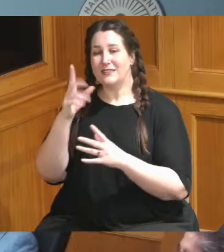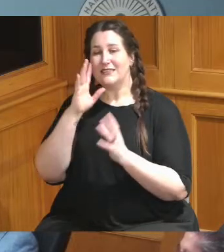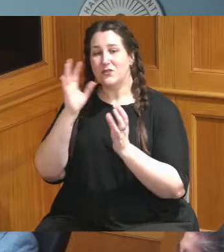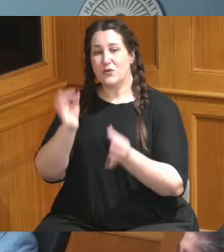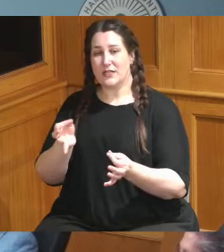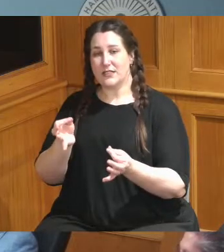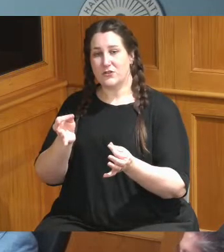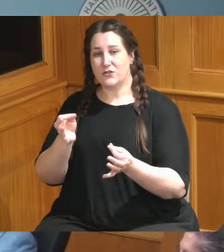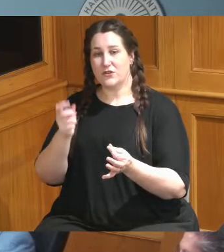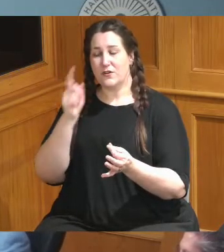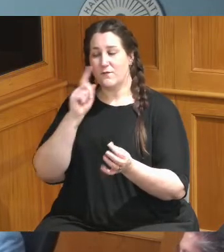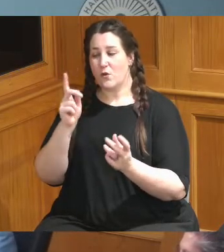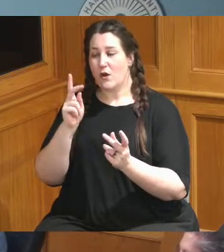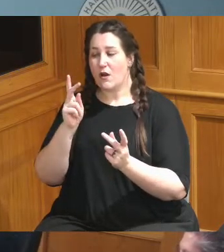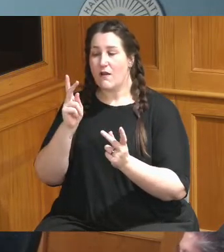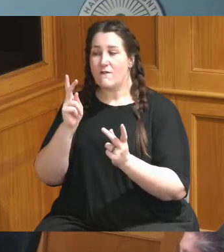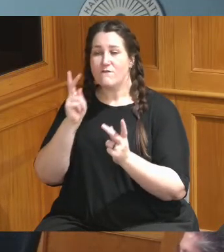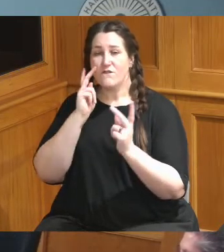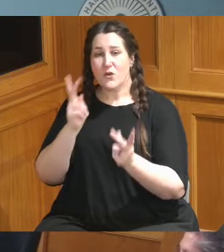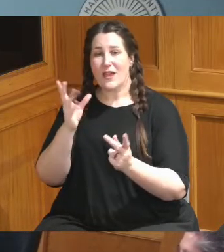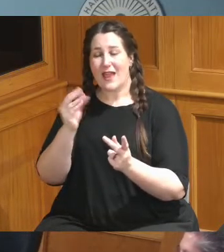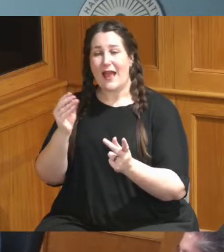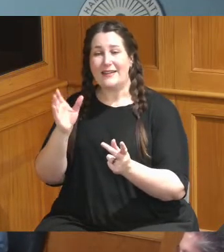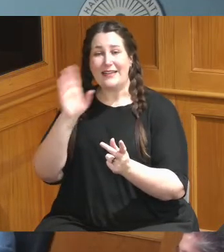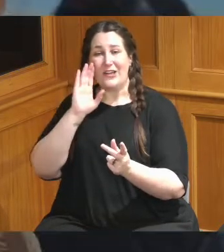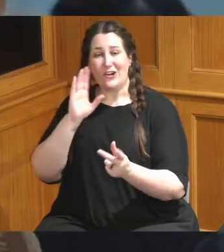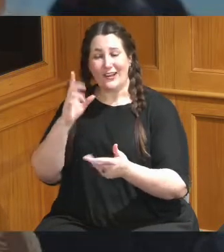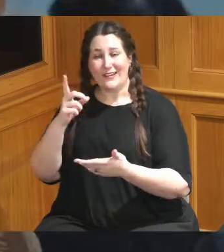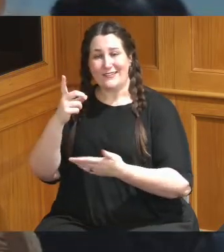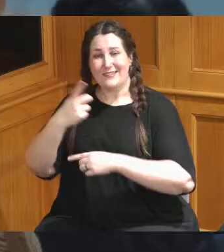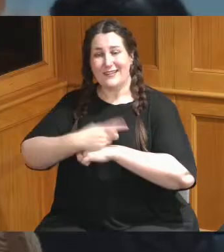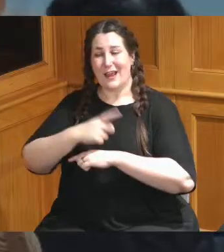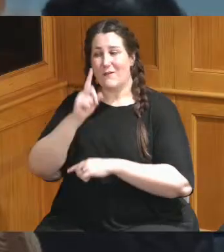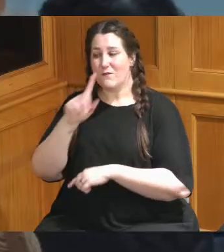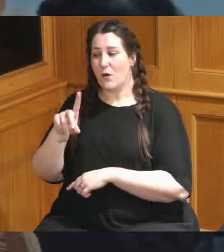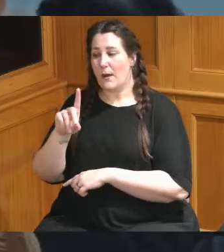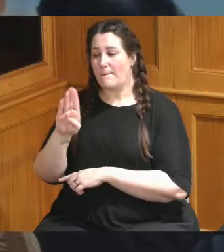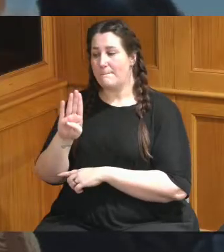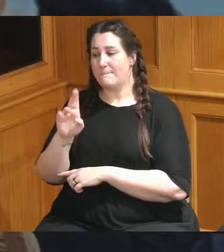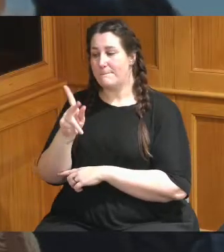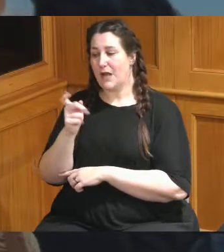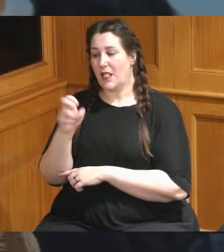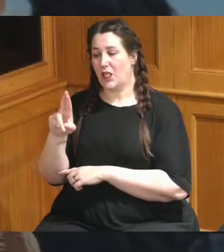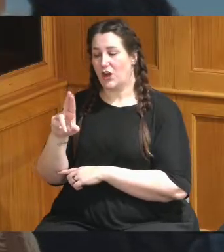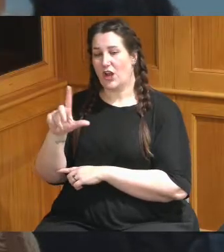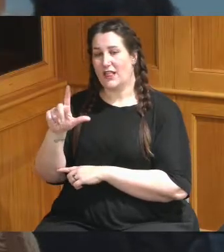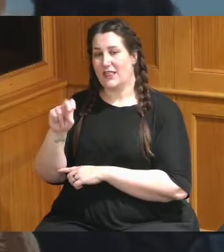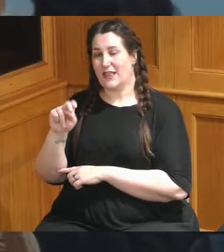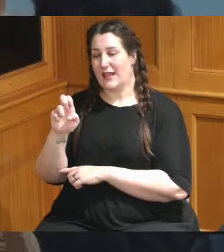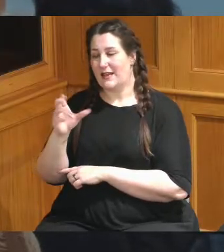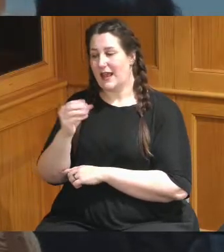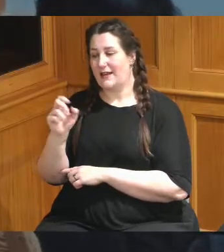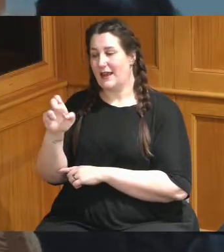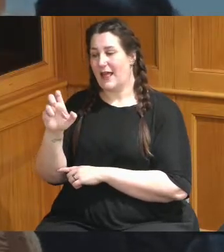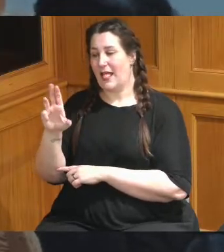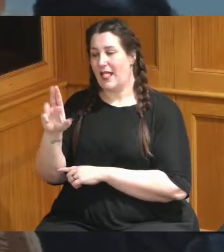a viewing and hearing date for the vacation of Bufler Lane and Ellmarie Lane or Drive Ellmarie